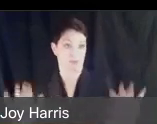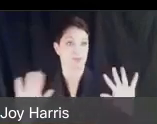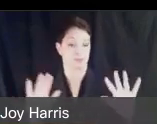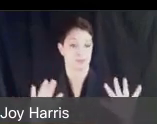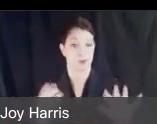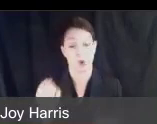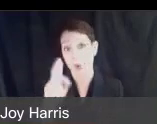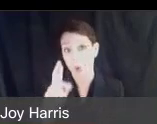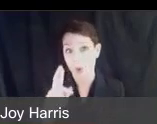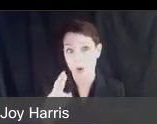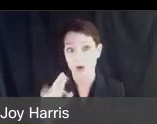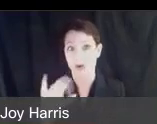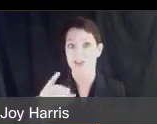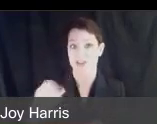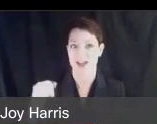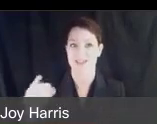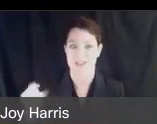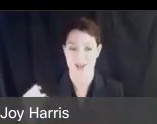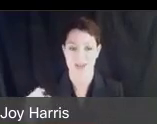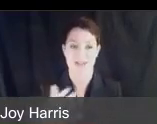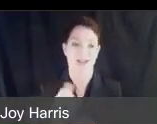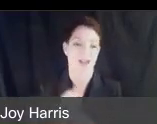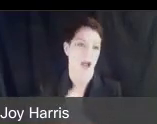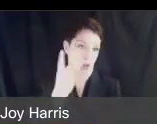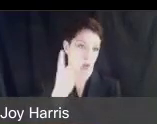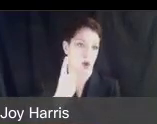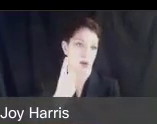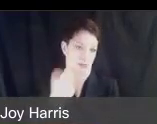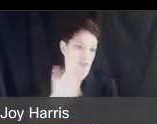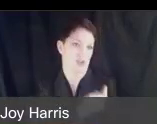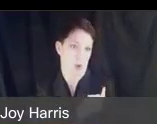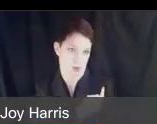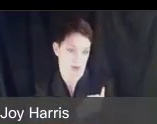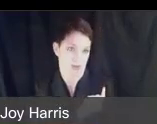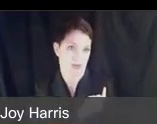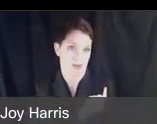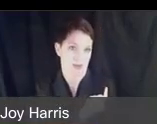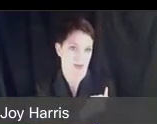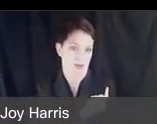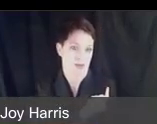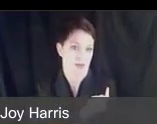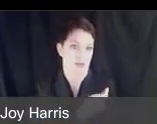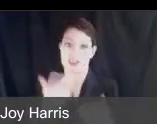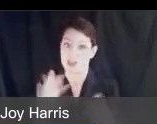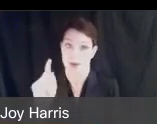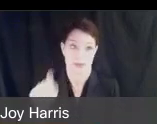Johnson & Johnson, received that one dose which is all they need to be considered fully covered.